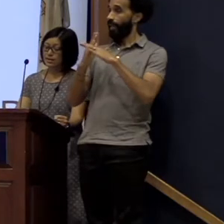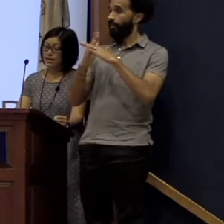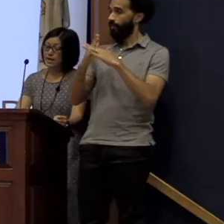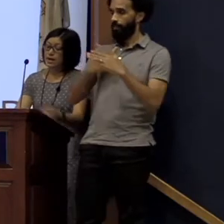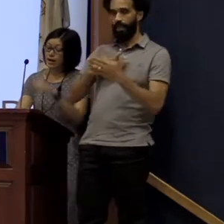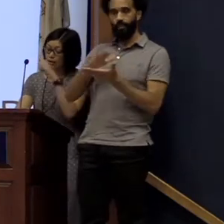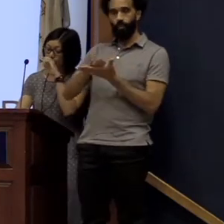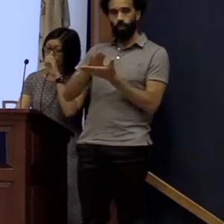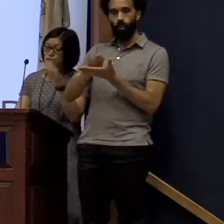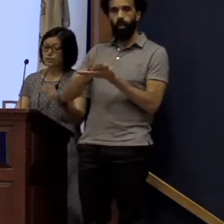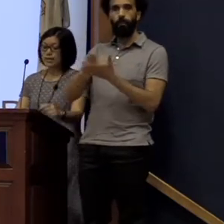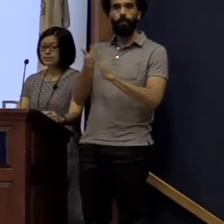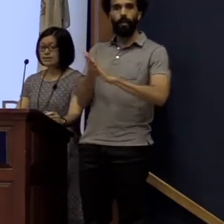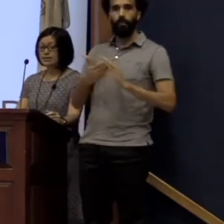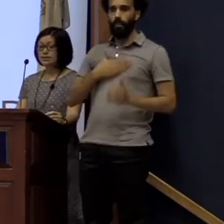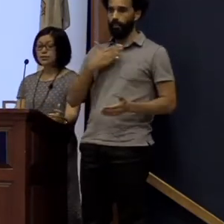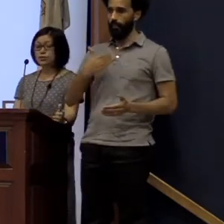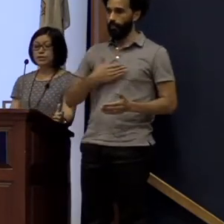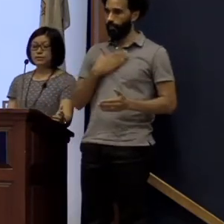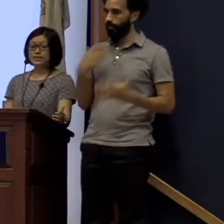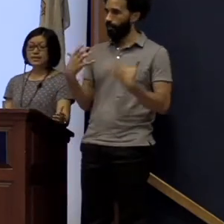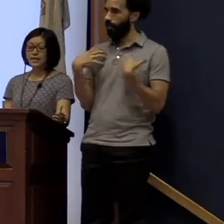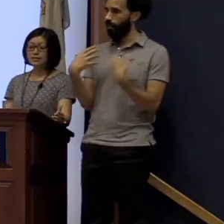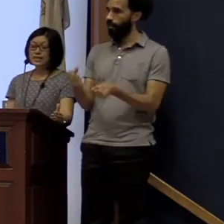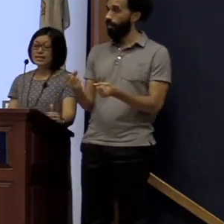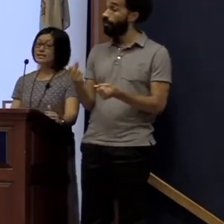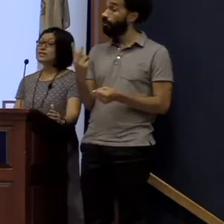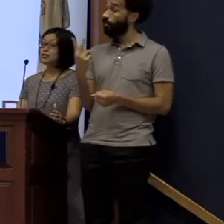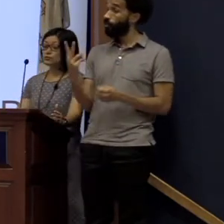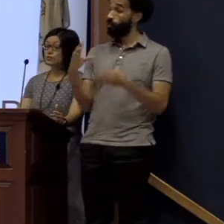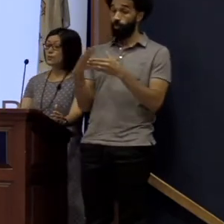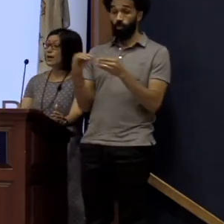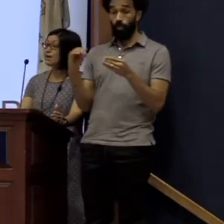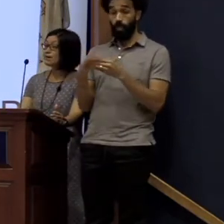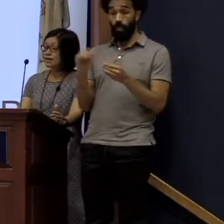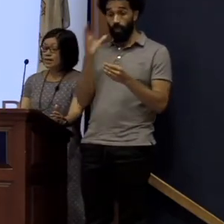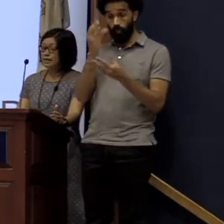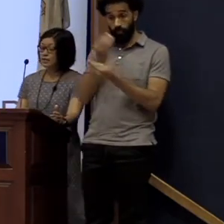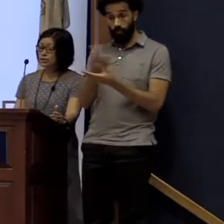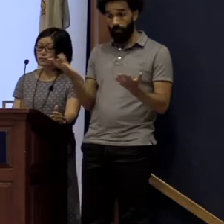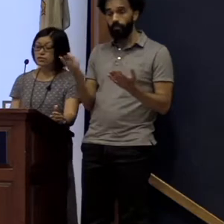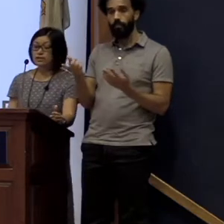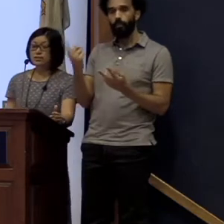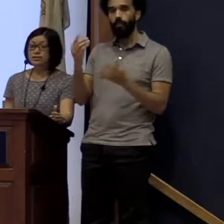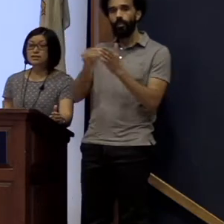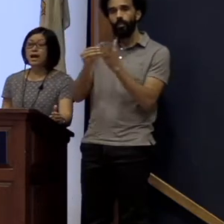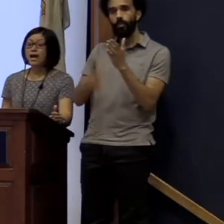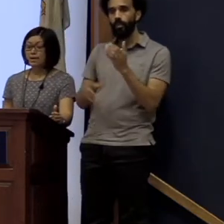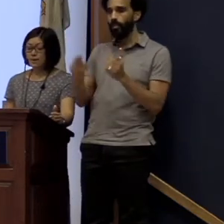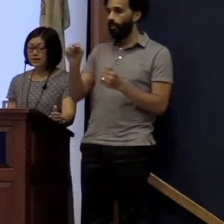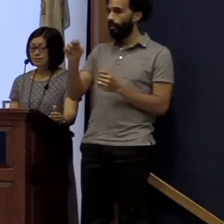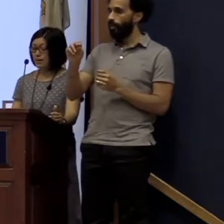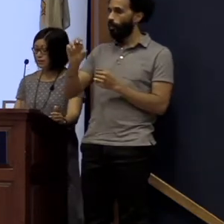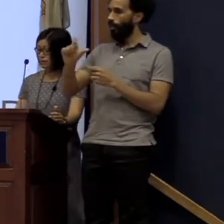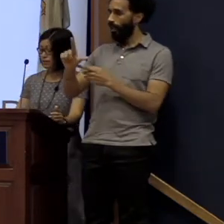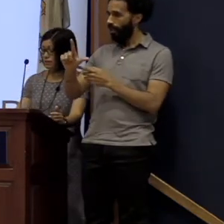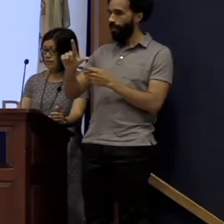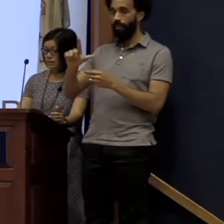In these two case studies the story they want to tell Is that student morale and issues of justice are part and parcel of doing science